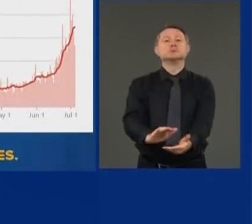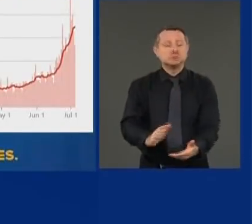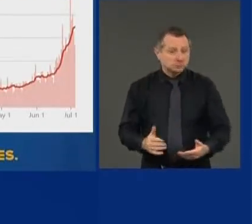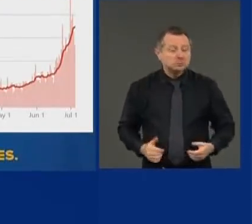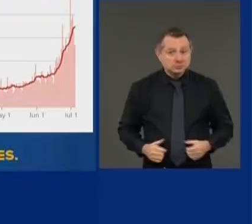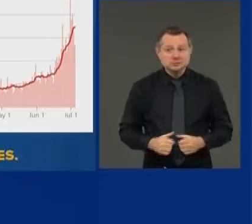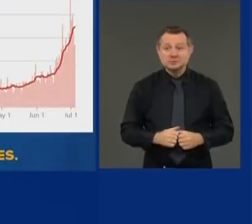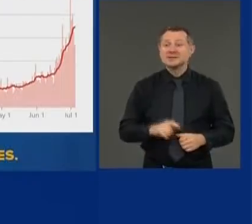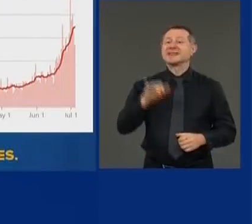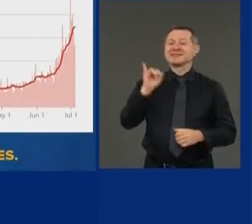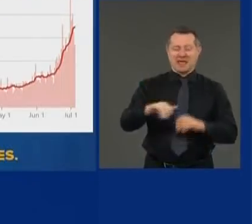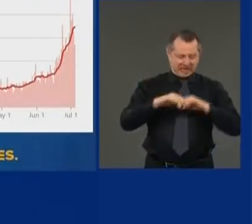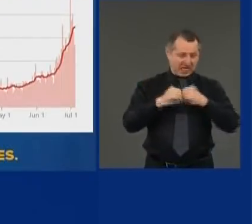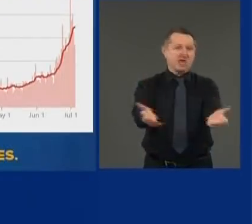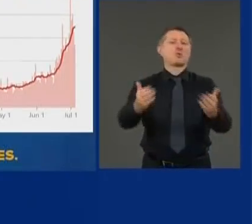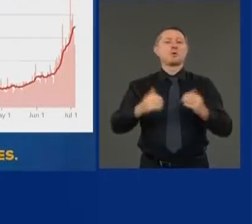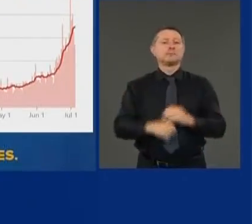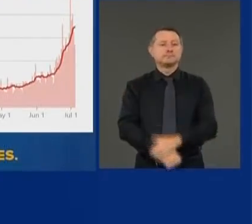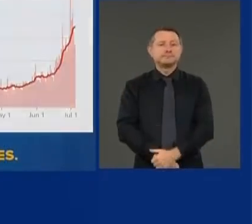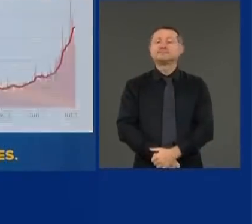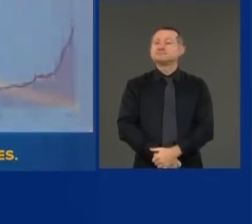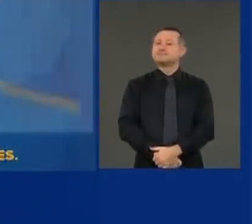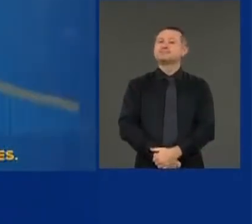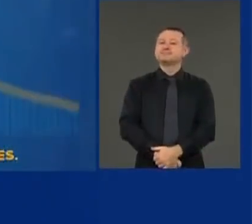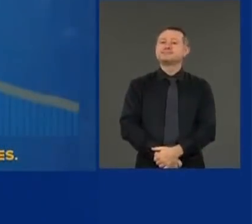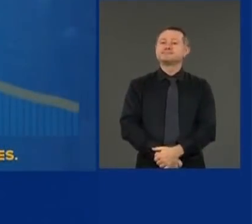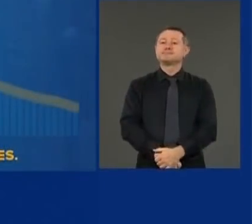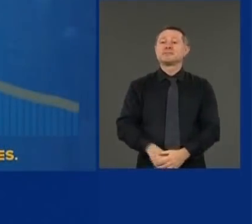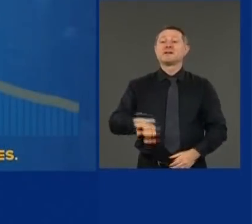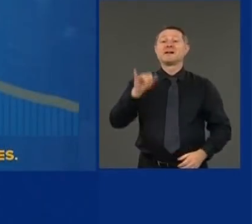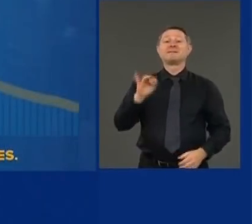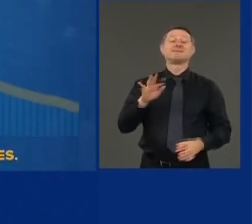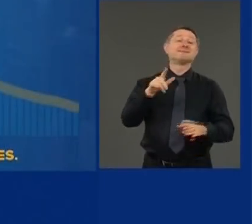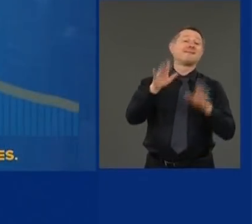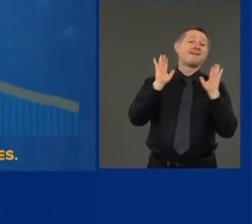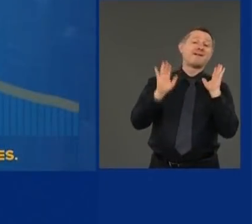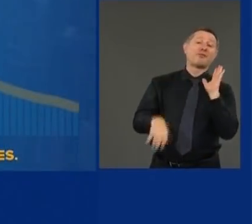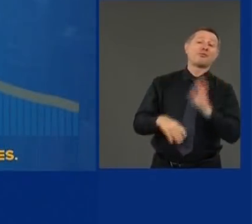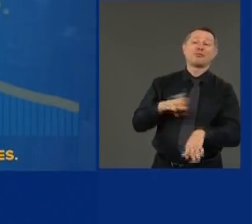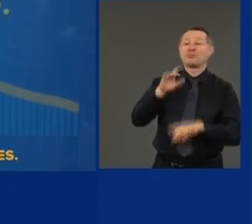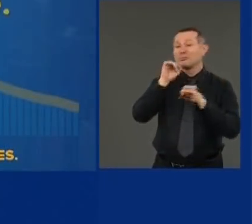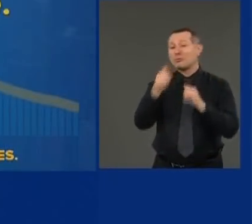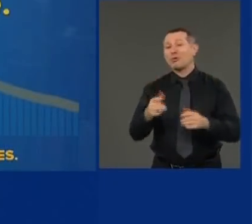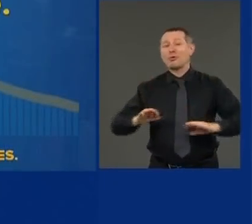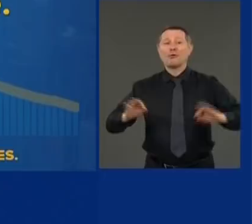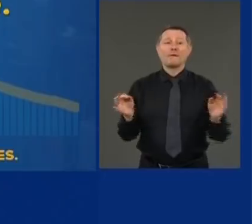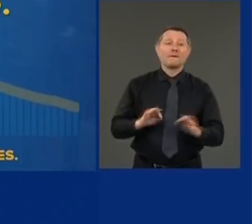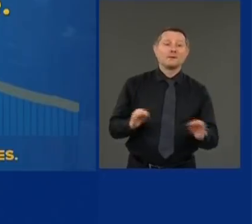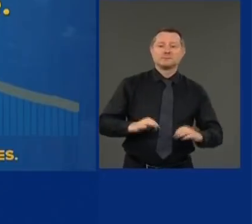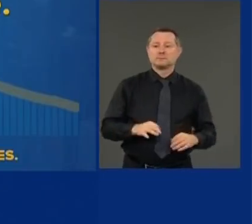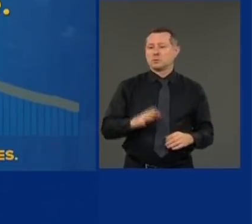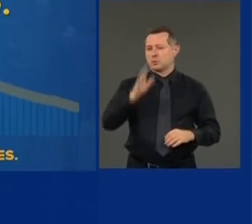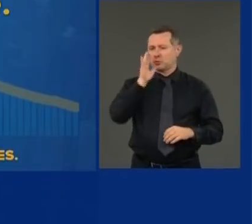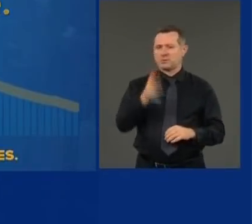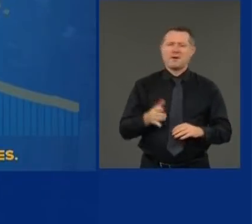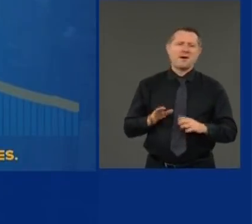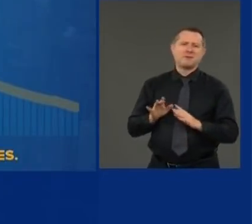AND CLOSED DOWN AND ALL THOSE ACTIVITIES AND TESTING AND TRACING. THAT'S HOW WE BENT THE CURVE.